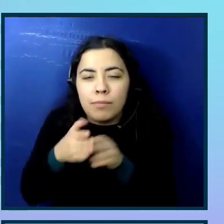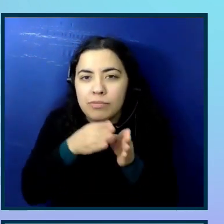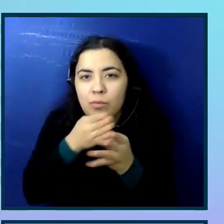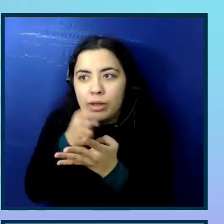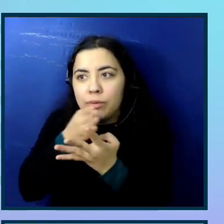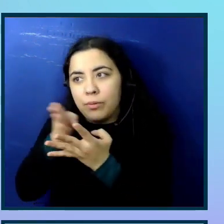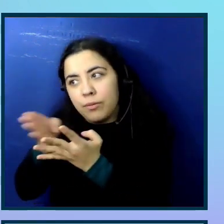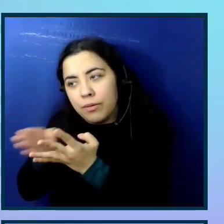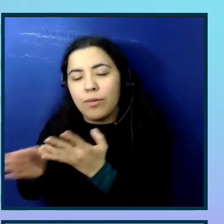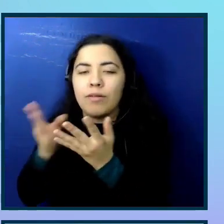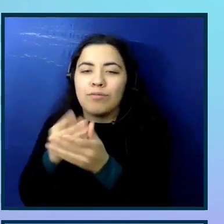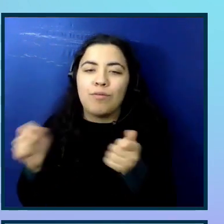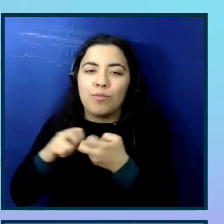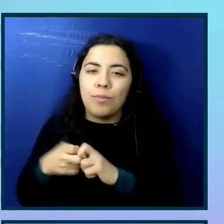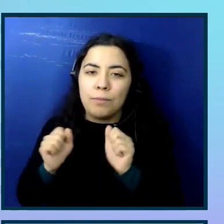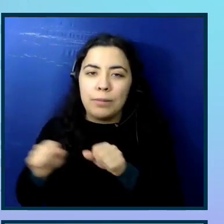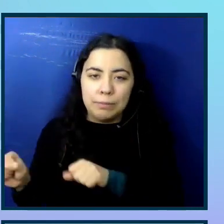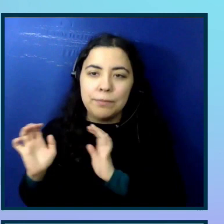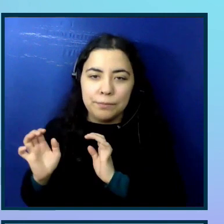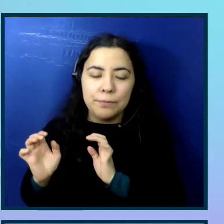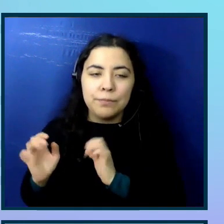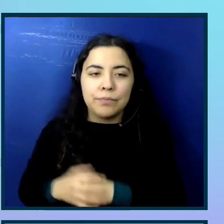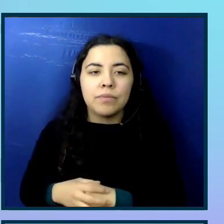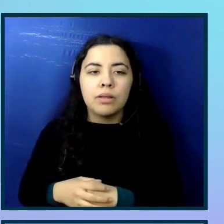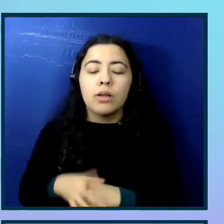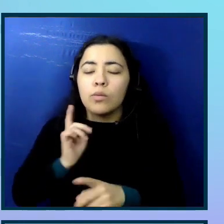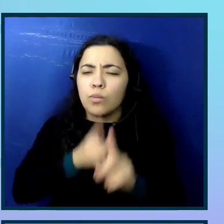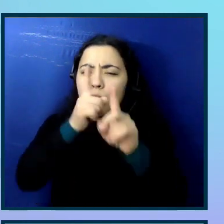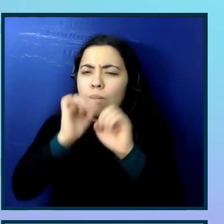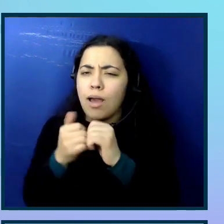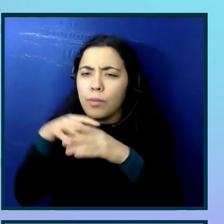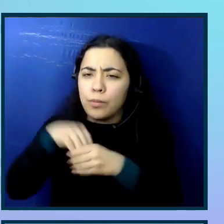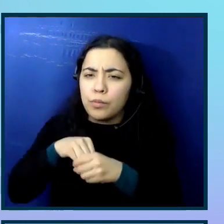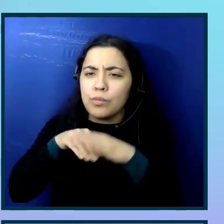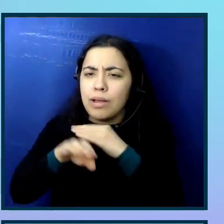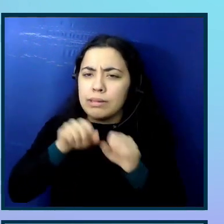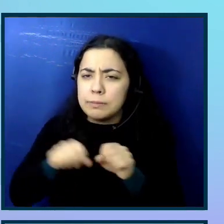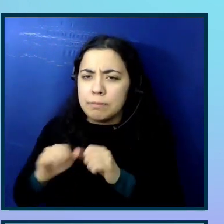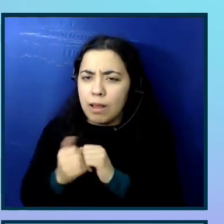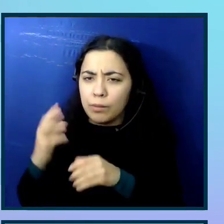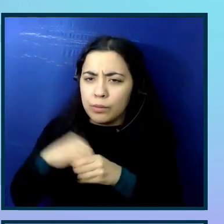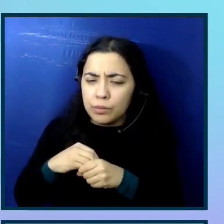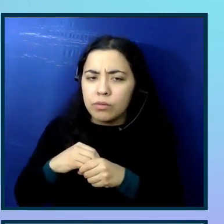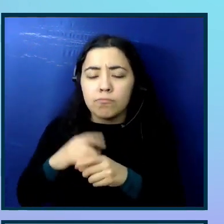So the goals here and how we include accessibility in part of this very early phase is to try to figure out